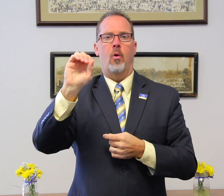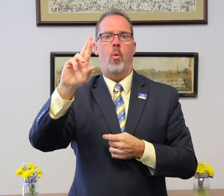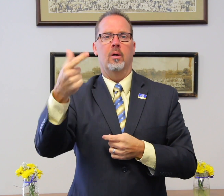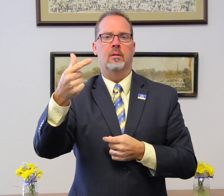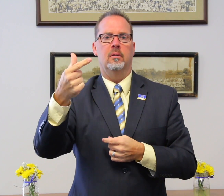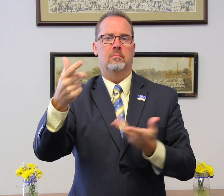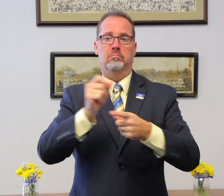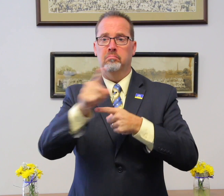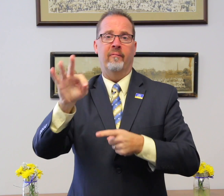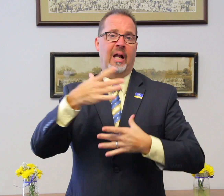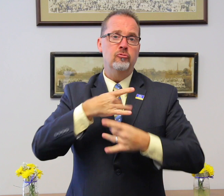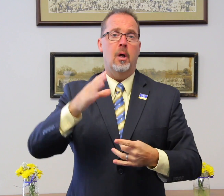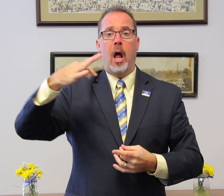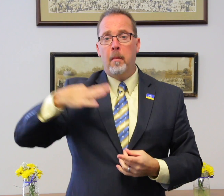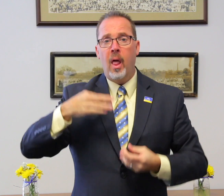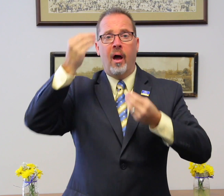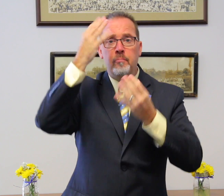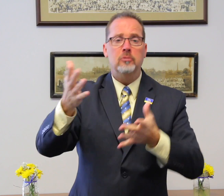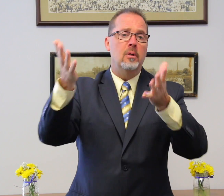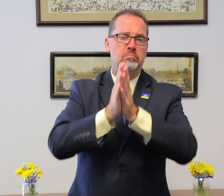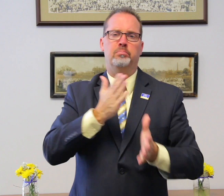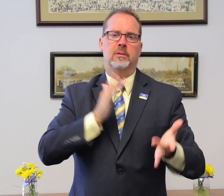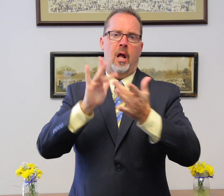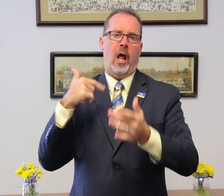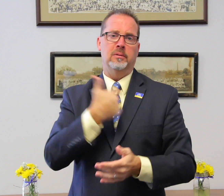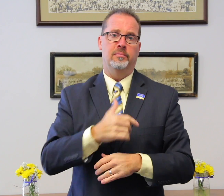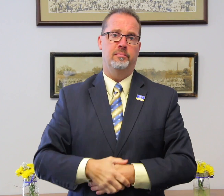at HR@psd.org for other information or to send us an application or resume there.